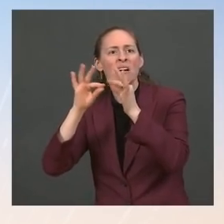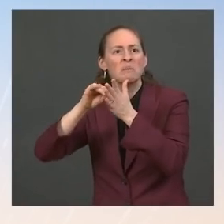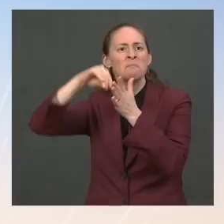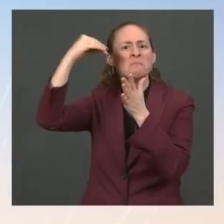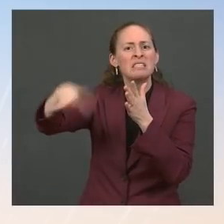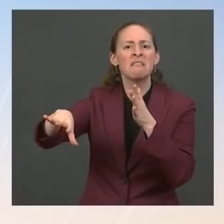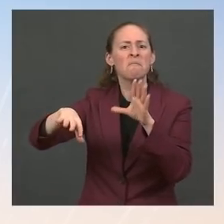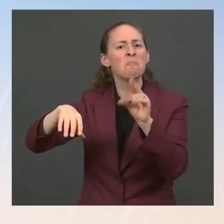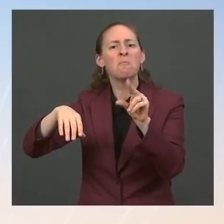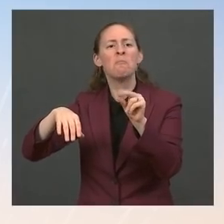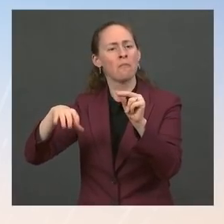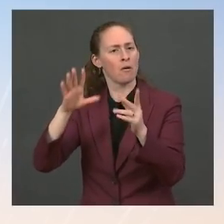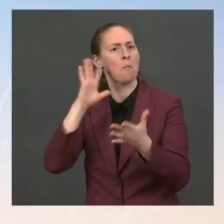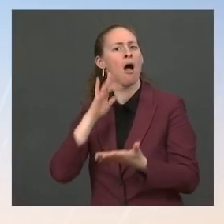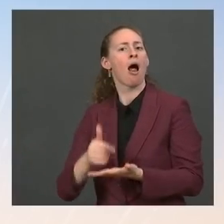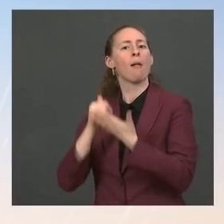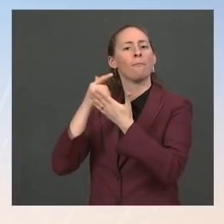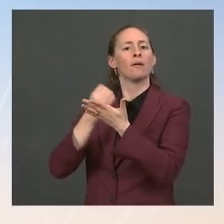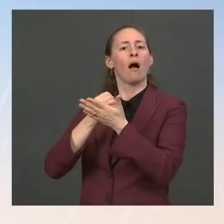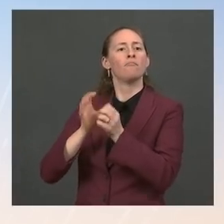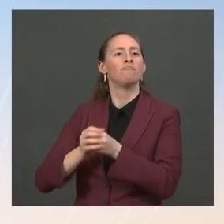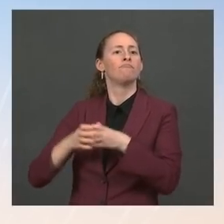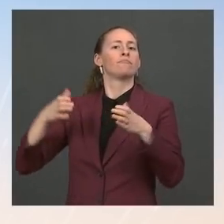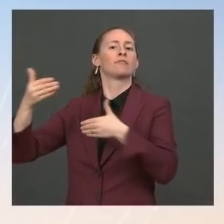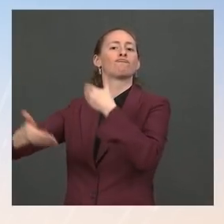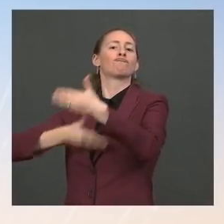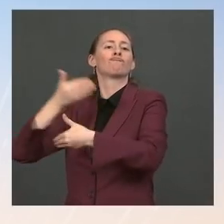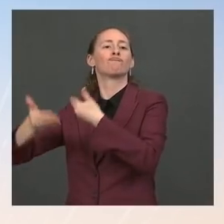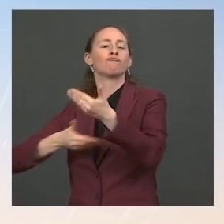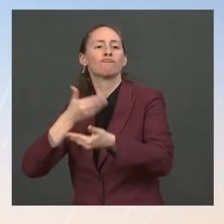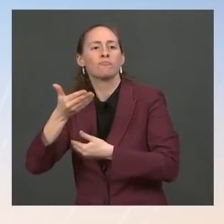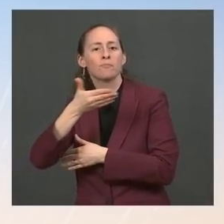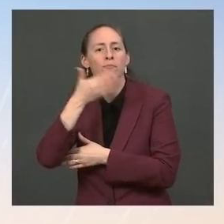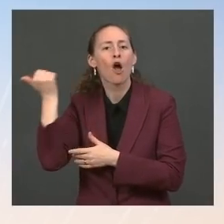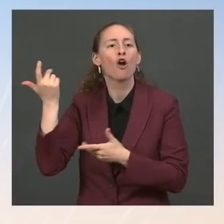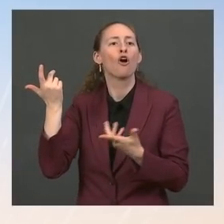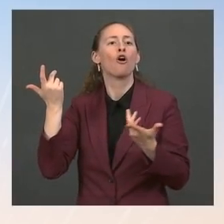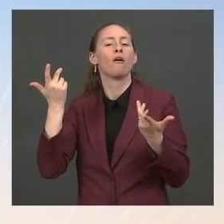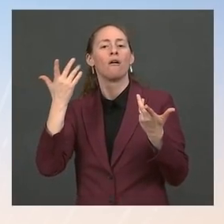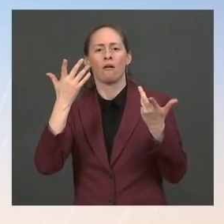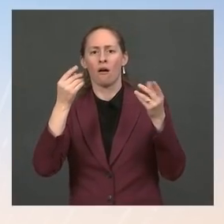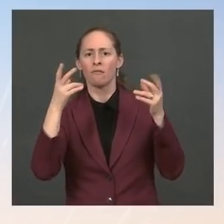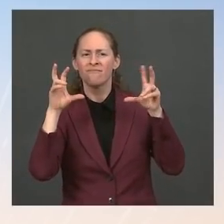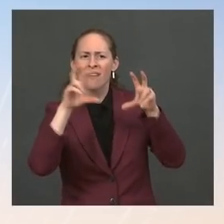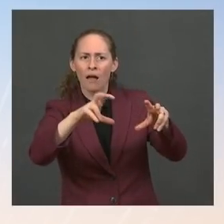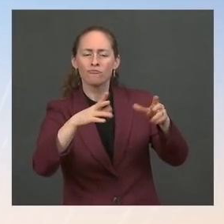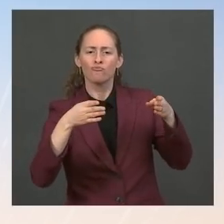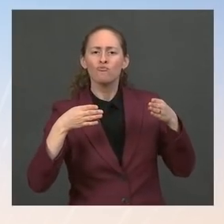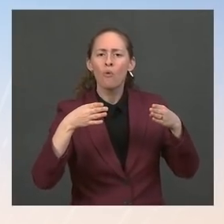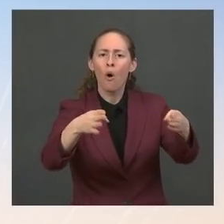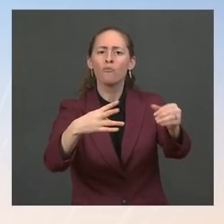That's public infrastructure, roads, bridges, broadband. That will make us more productive. That should ease inflation."